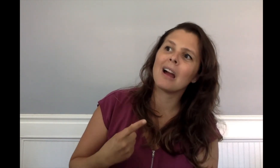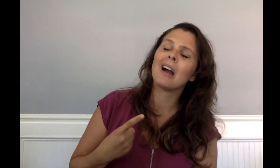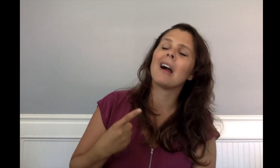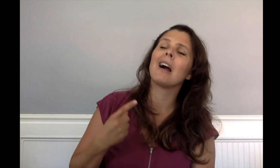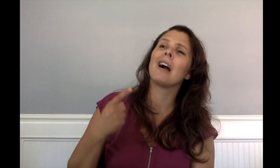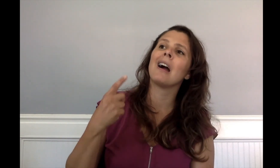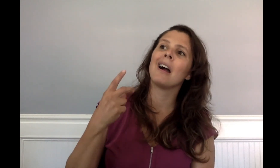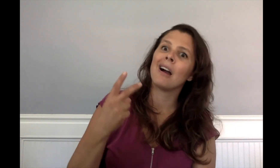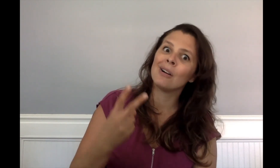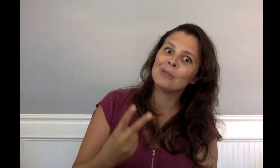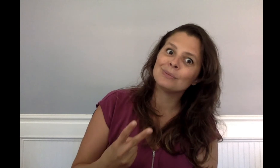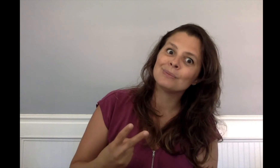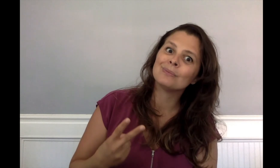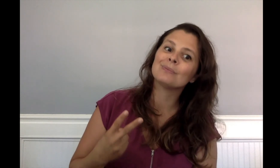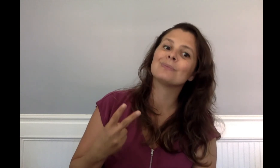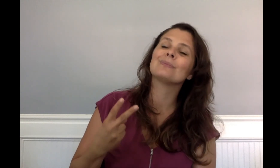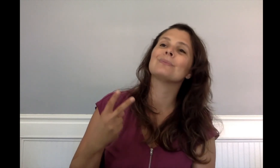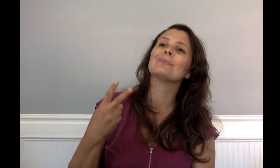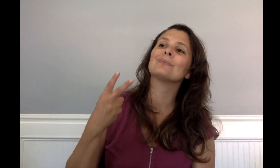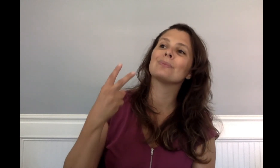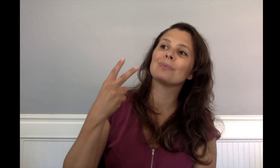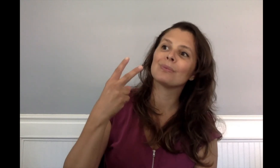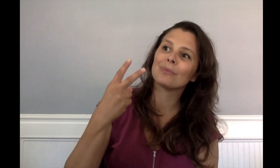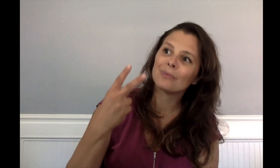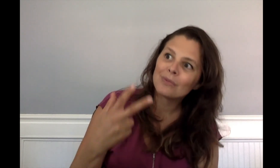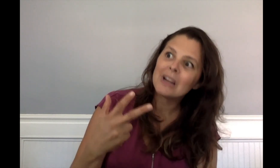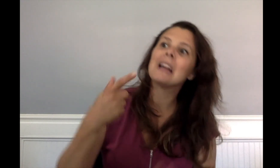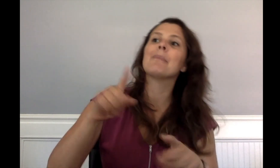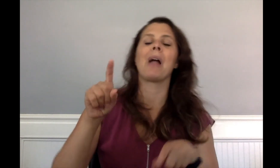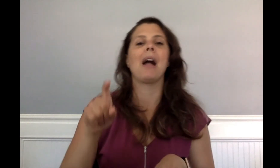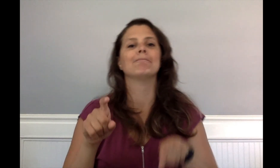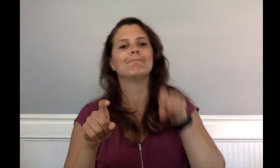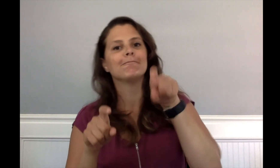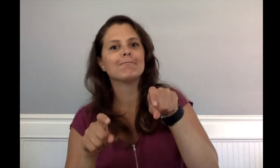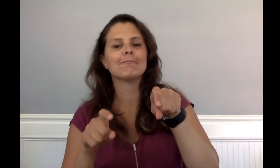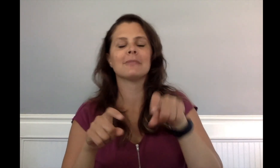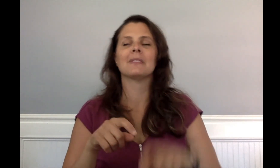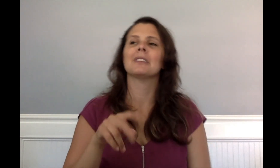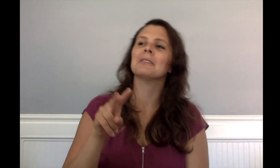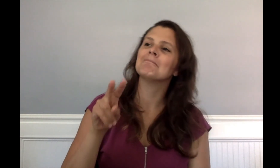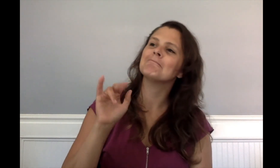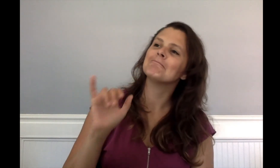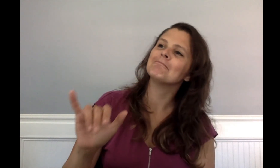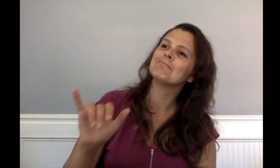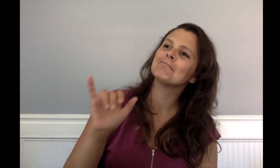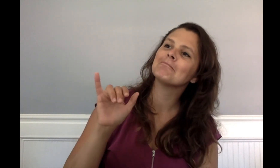He braced, then (one-Mississippi, two-Mississippi, three-Mississippi) pulled himself up.